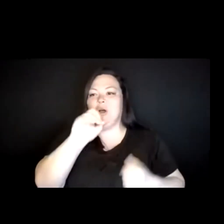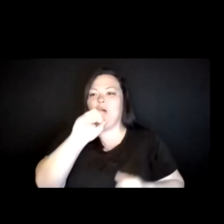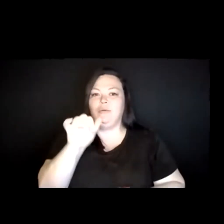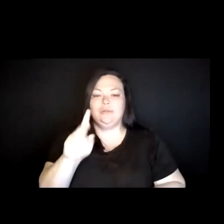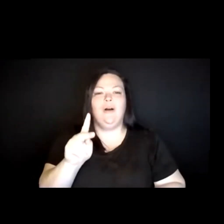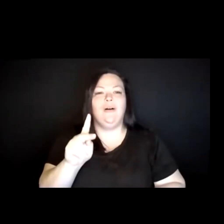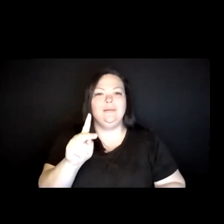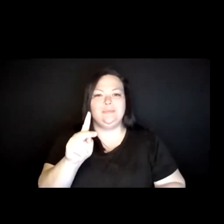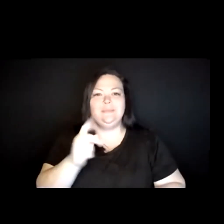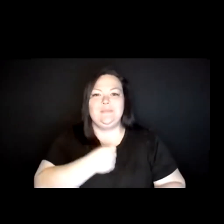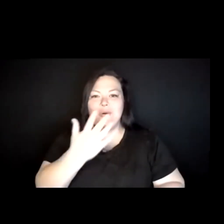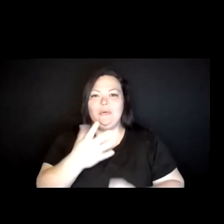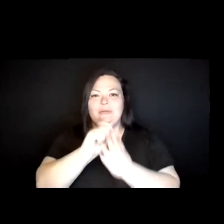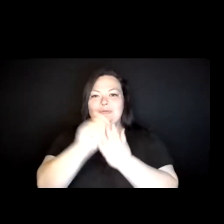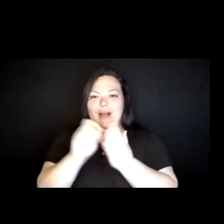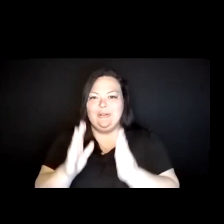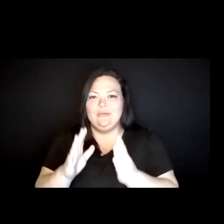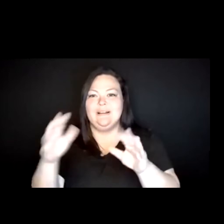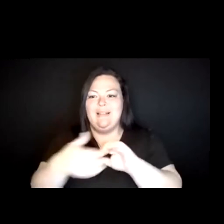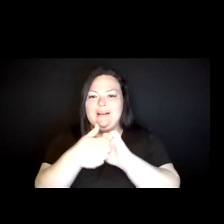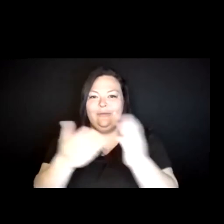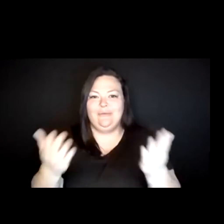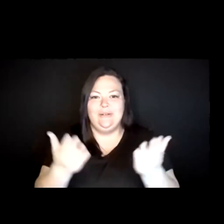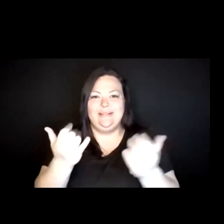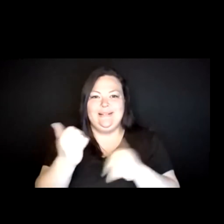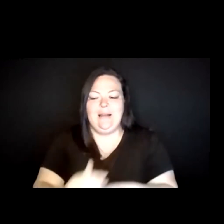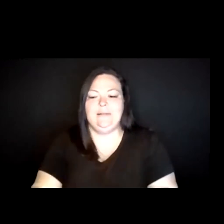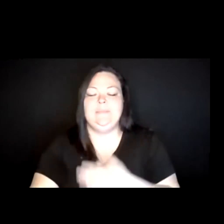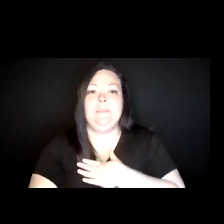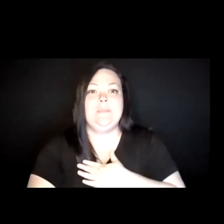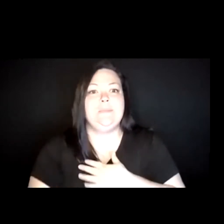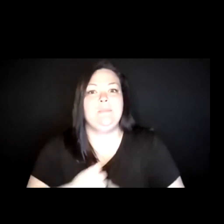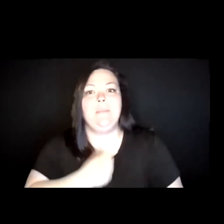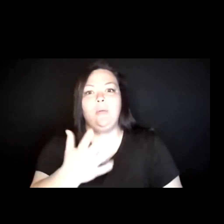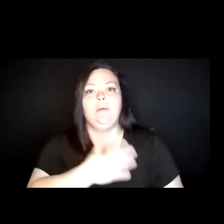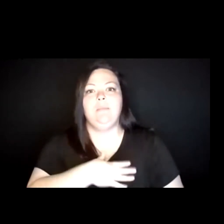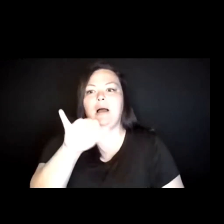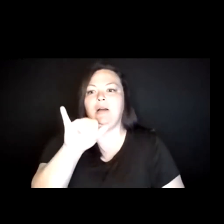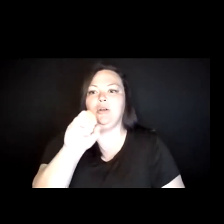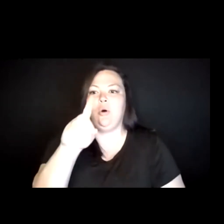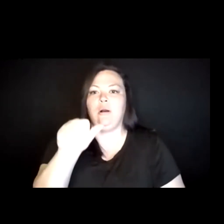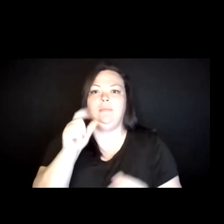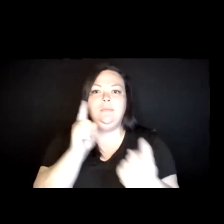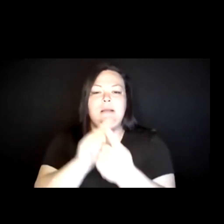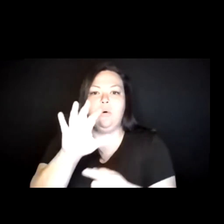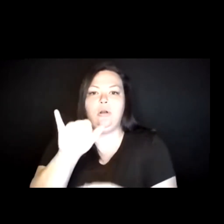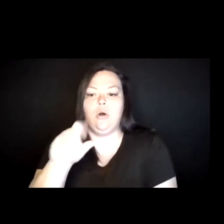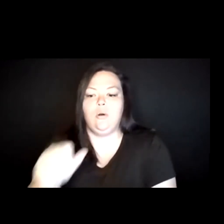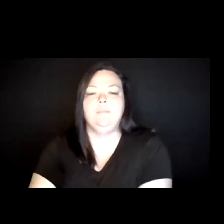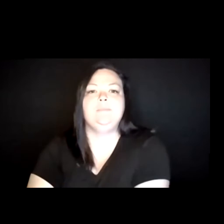here tonight and my poem is "My Yoda Meets Your Yoda". Oh, Steve reminded me I didn't